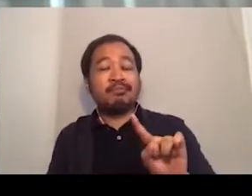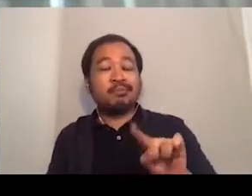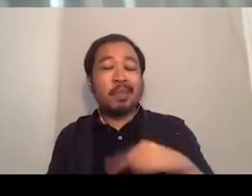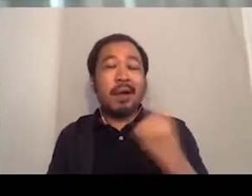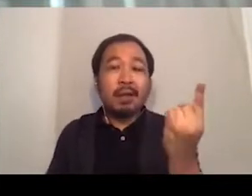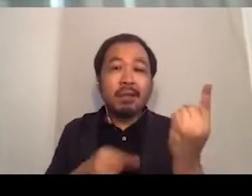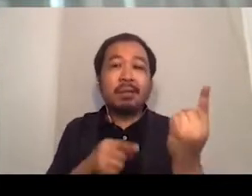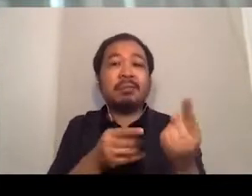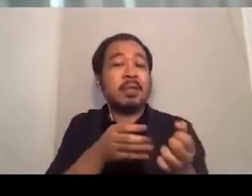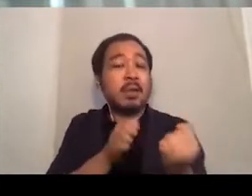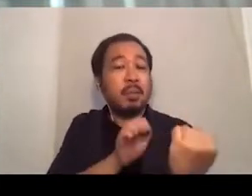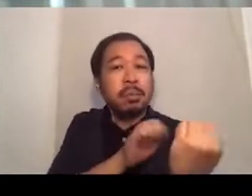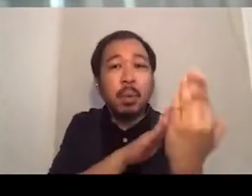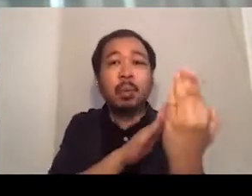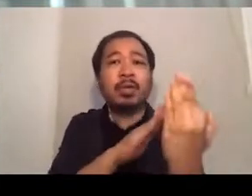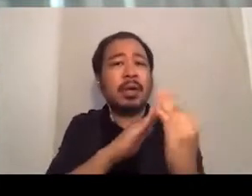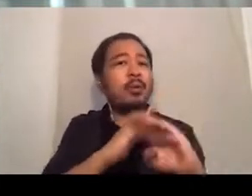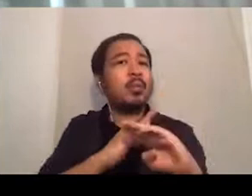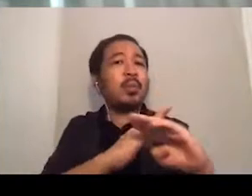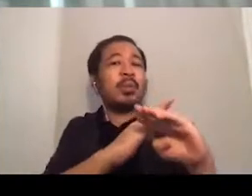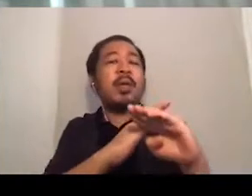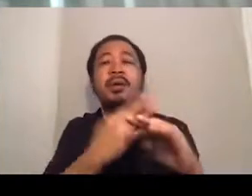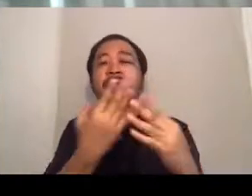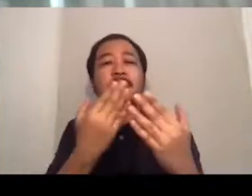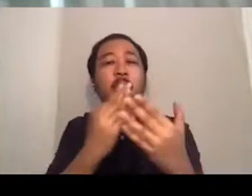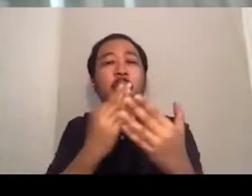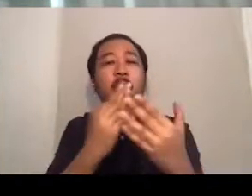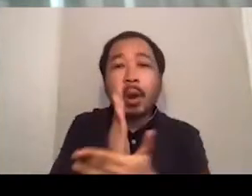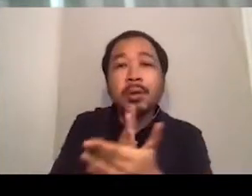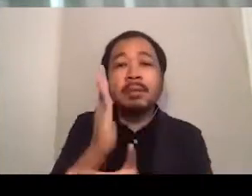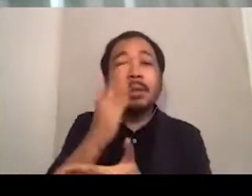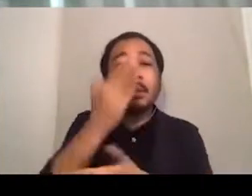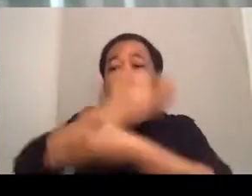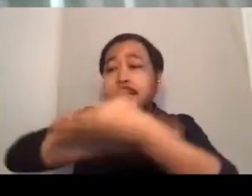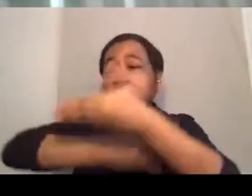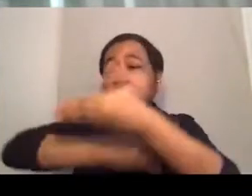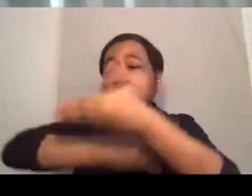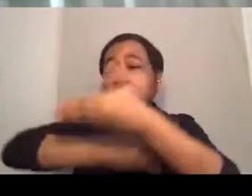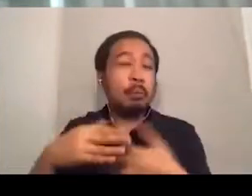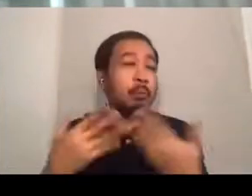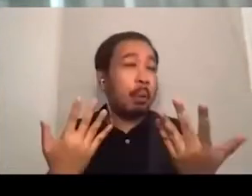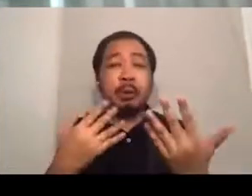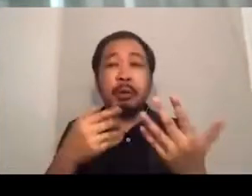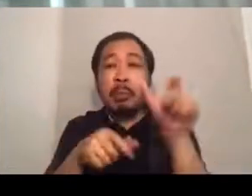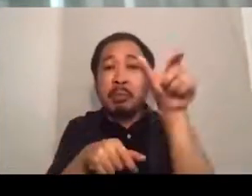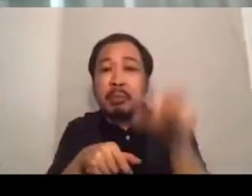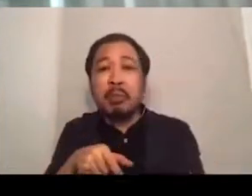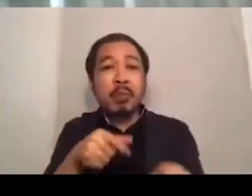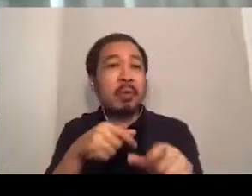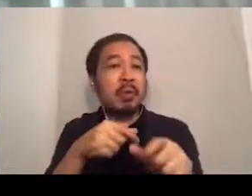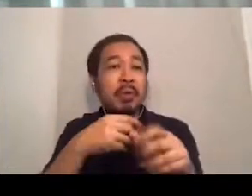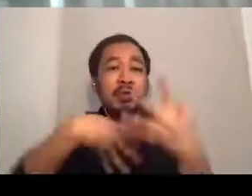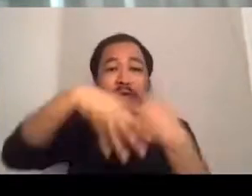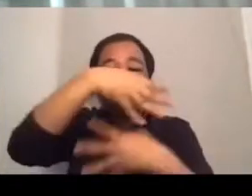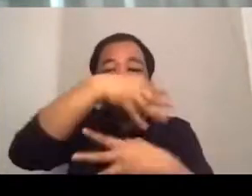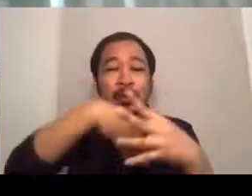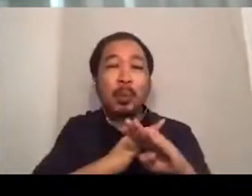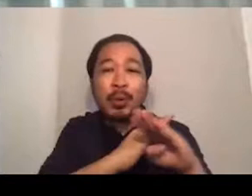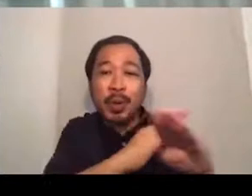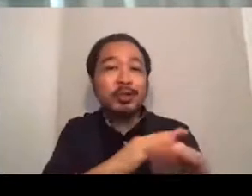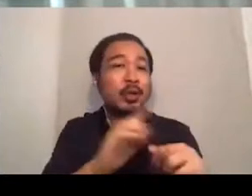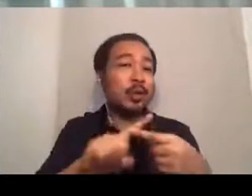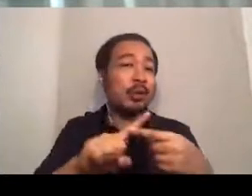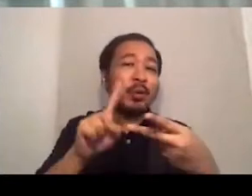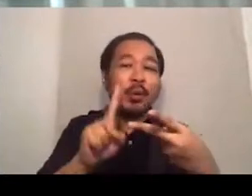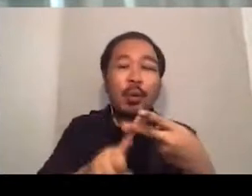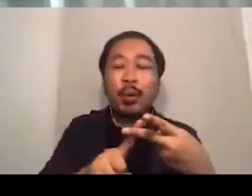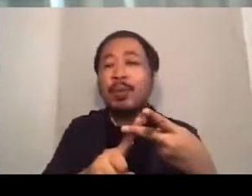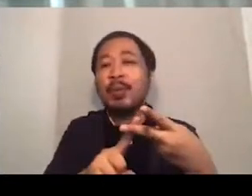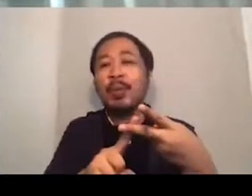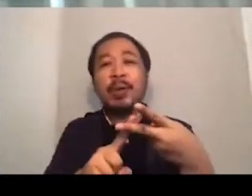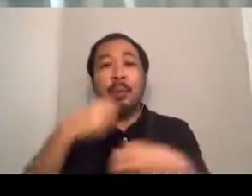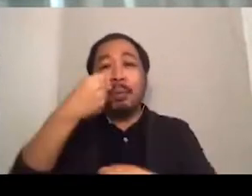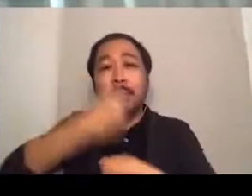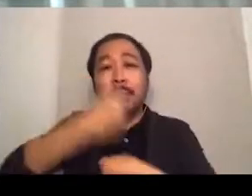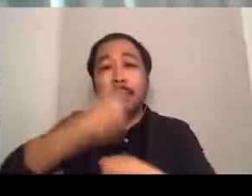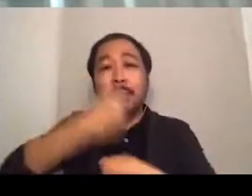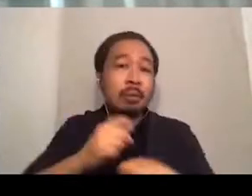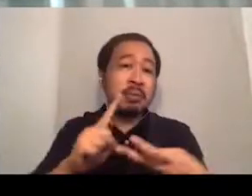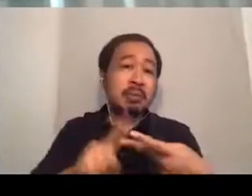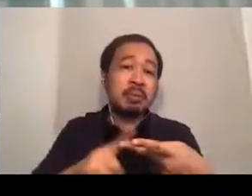the need for disability - the recognition of persons with disabilities that have always been in need of assistance